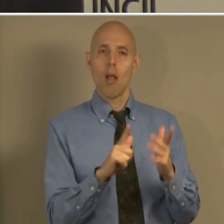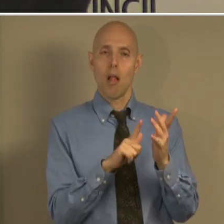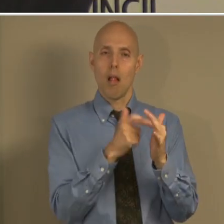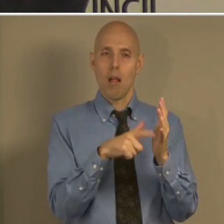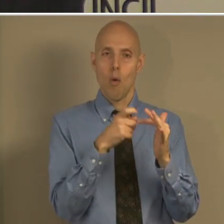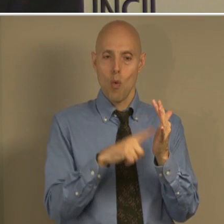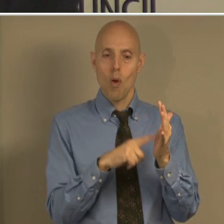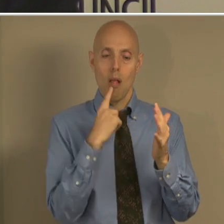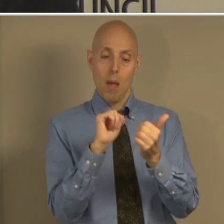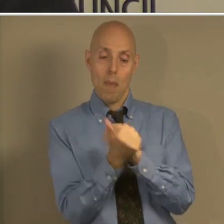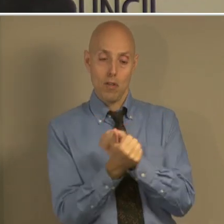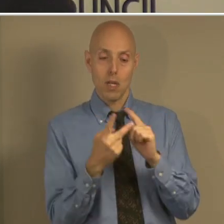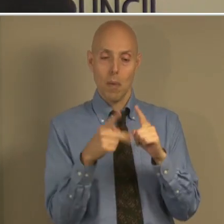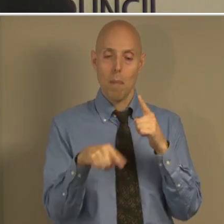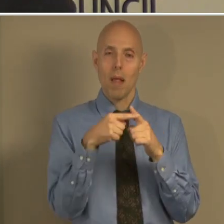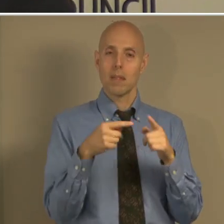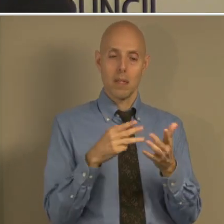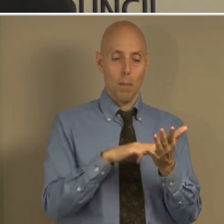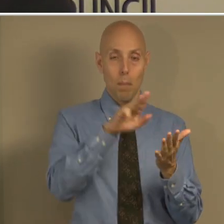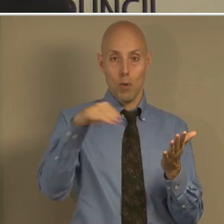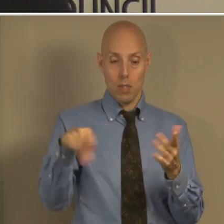as well as Museums Sheffield and Hull Museums